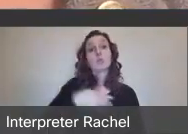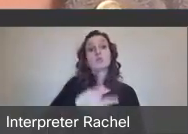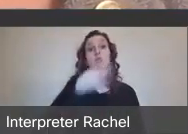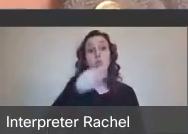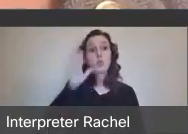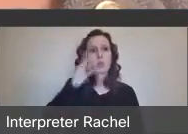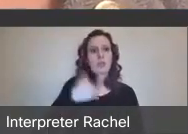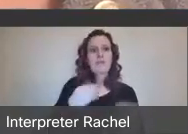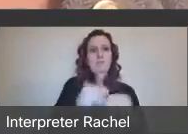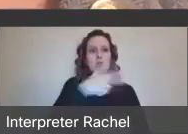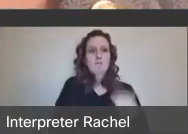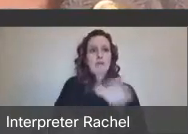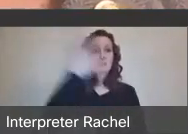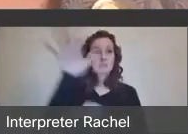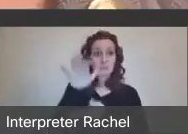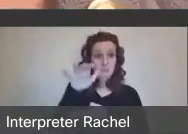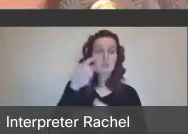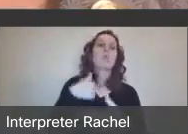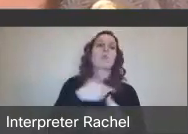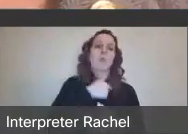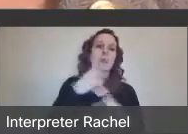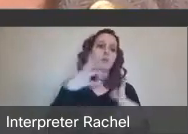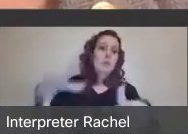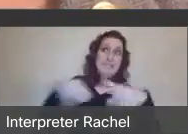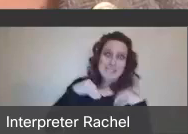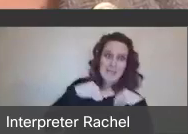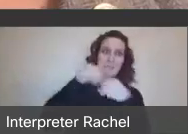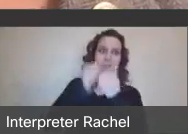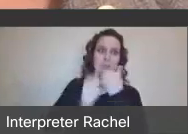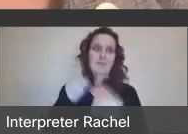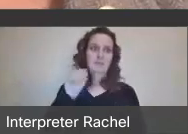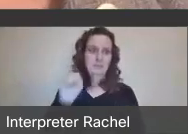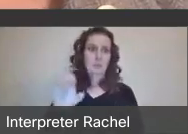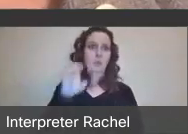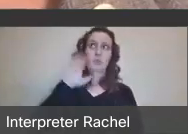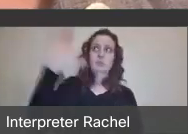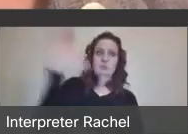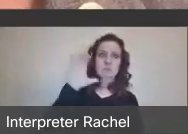want to be able to say yes to every dose offered to us and we will be ready for it when it comes.